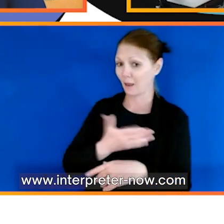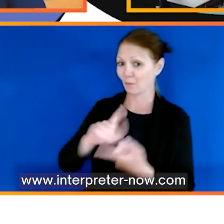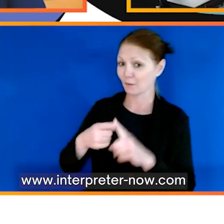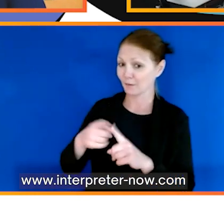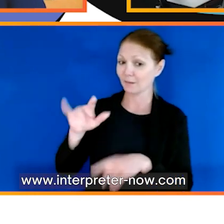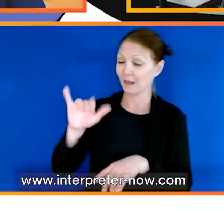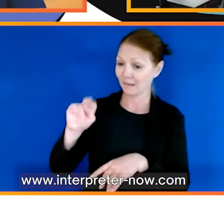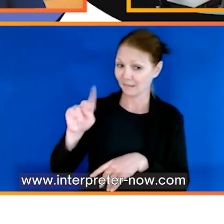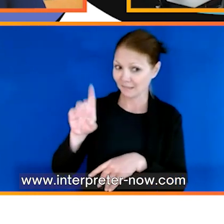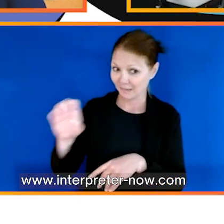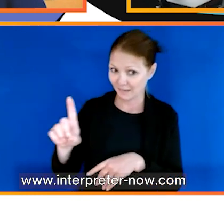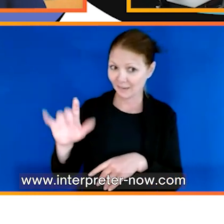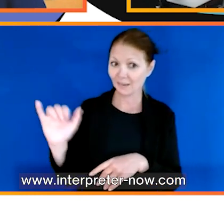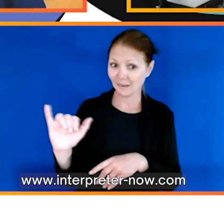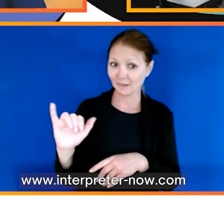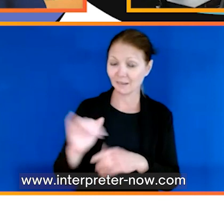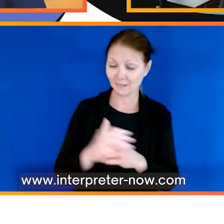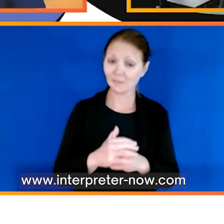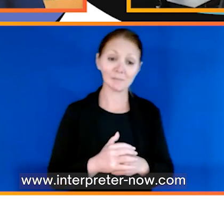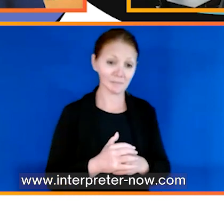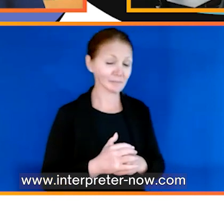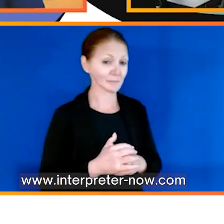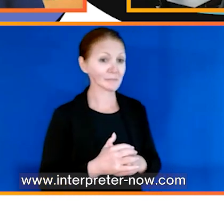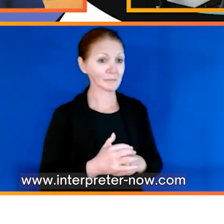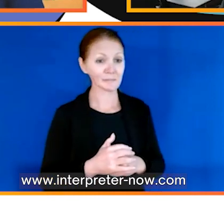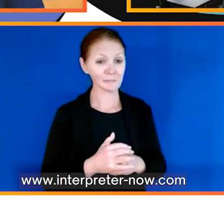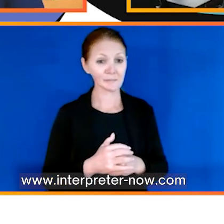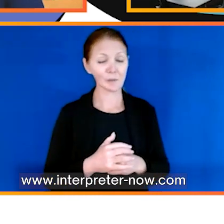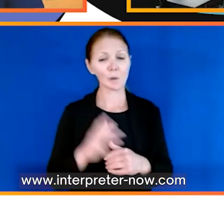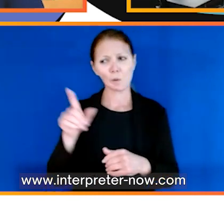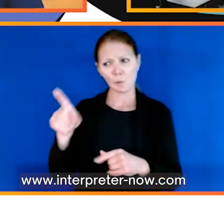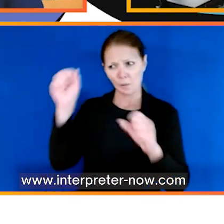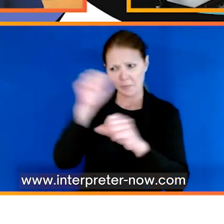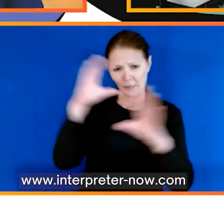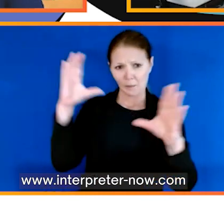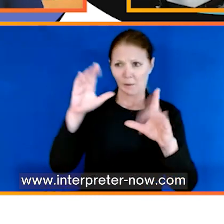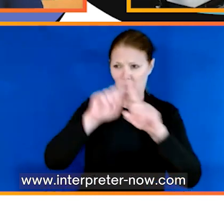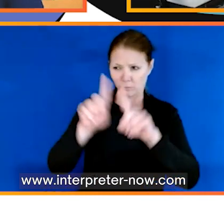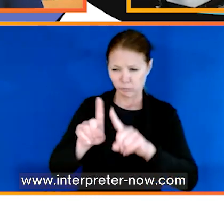So when you think about all those companies over the years, what kind of impact do you know?